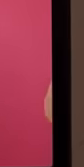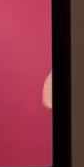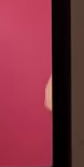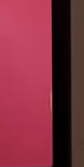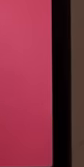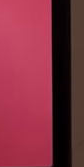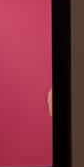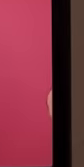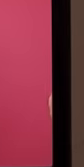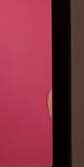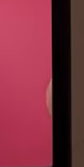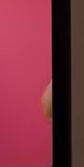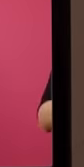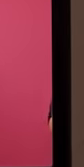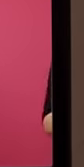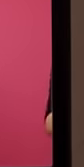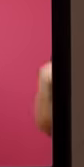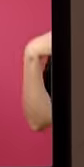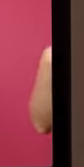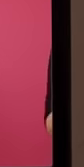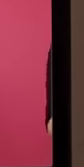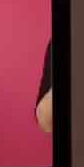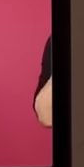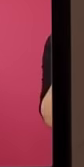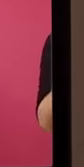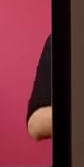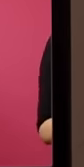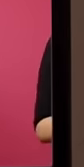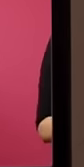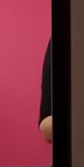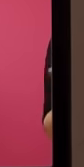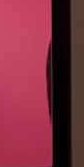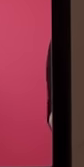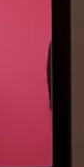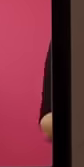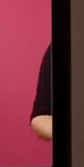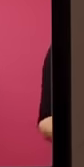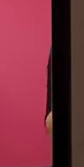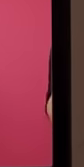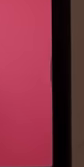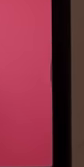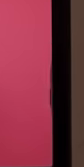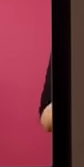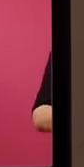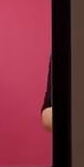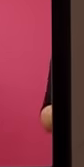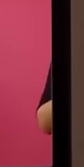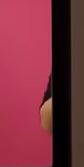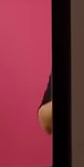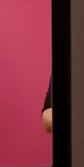in what else did the metro improve the new this line that has just opened the new cars but